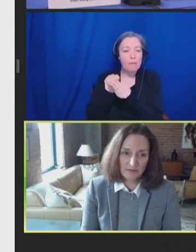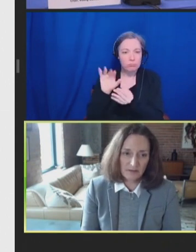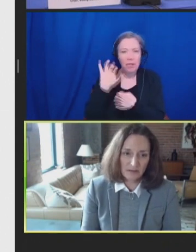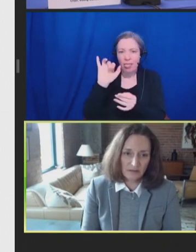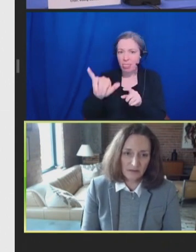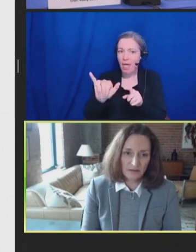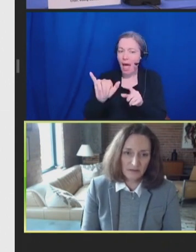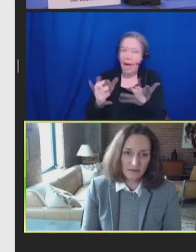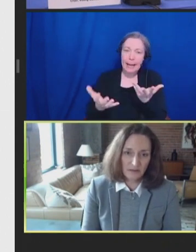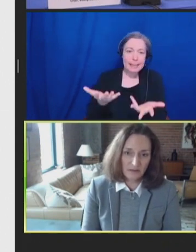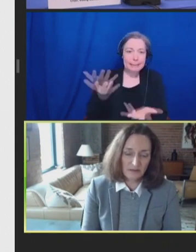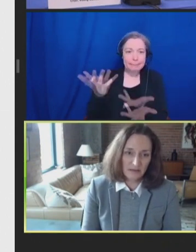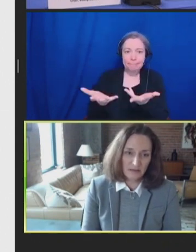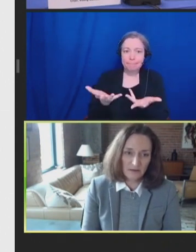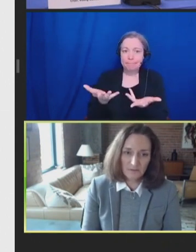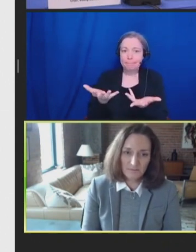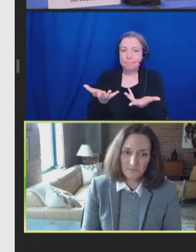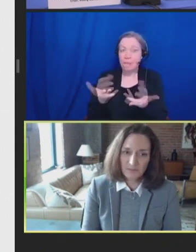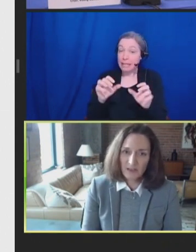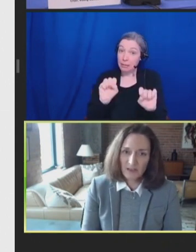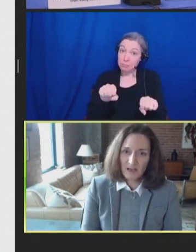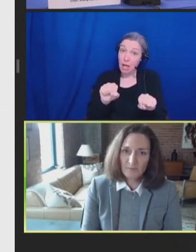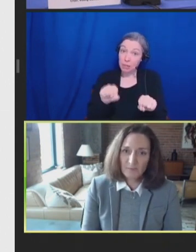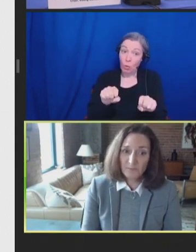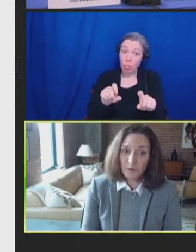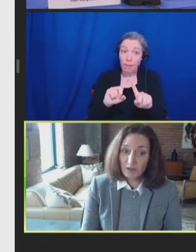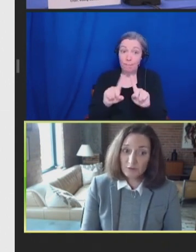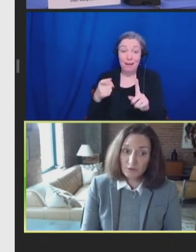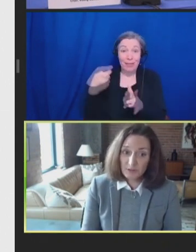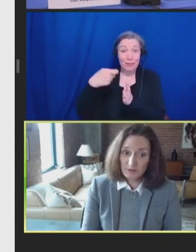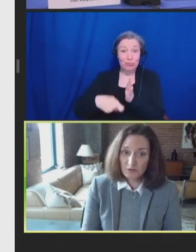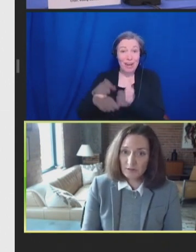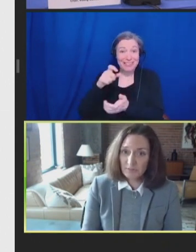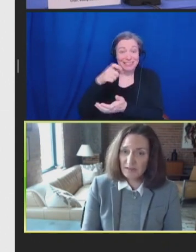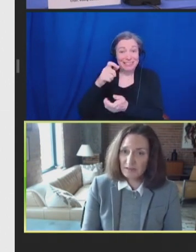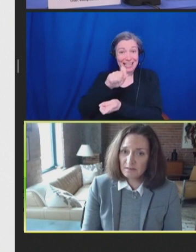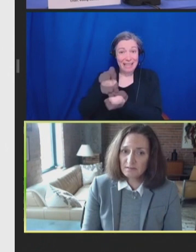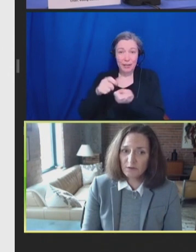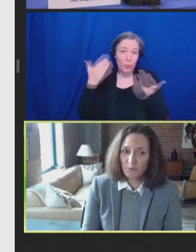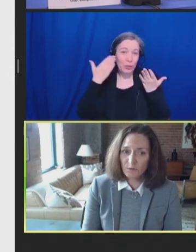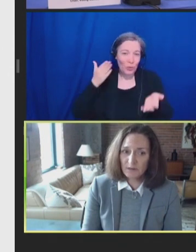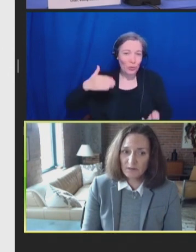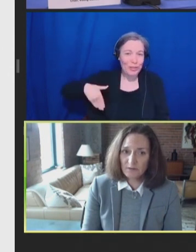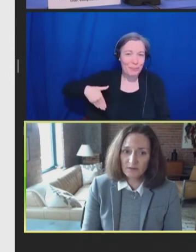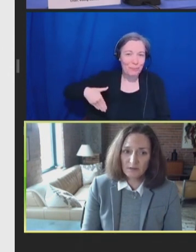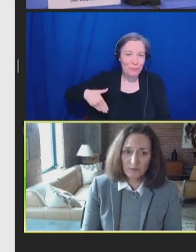product is yet -- not yet known. But we also know that there's going to be necessary coordination